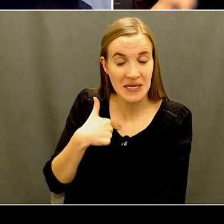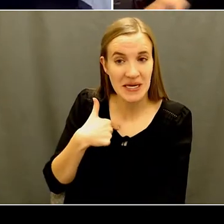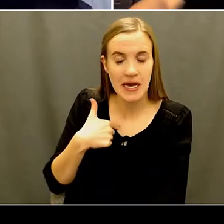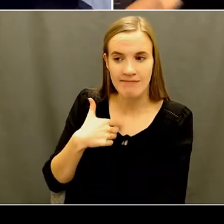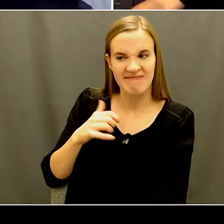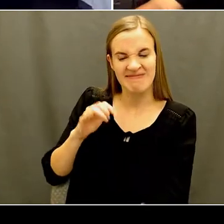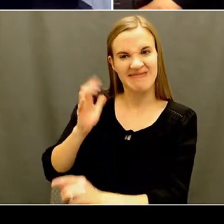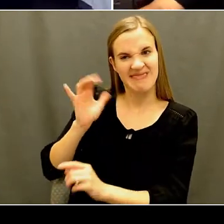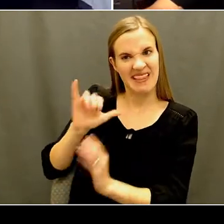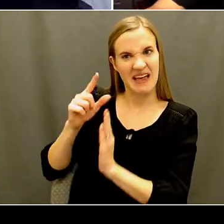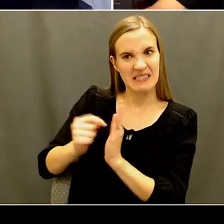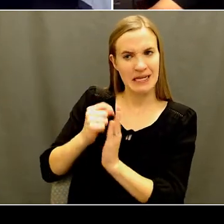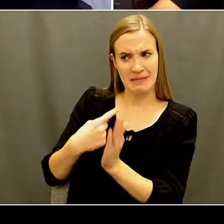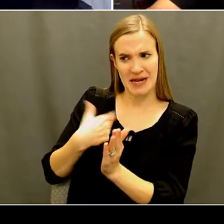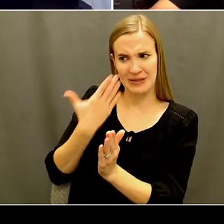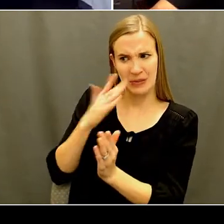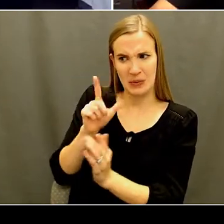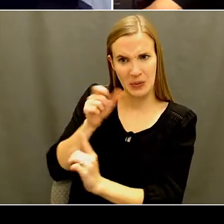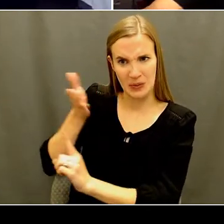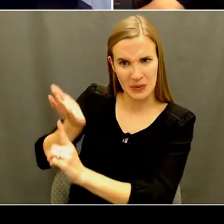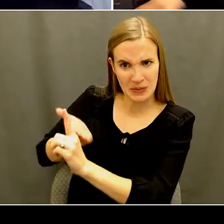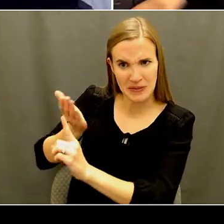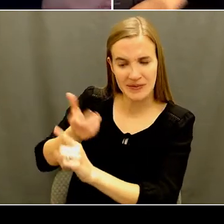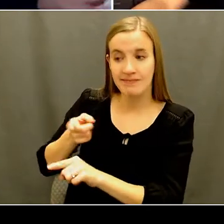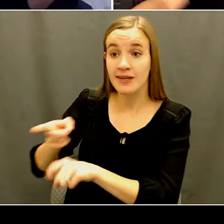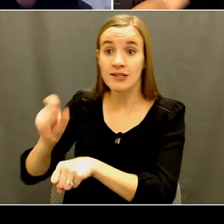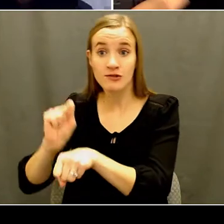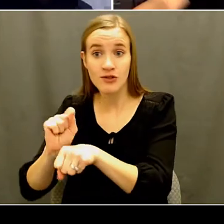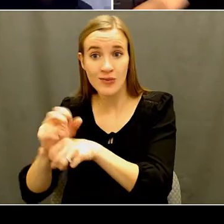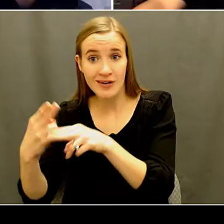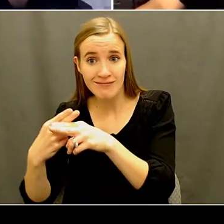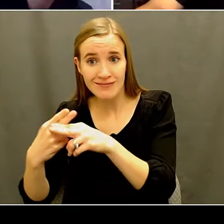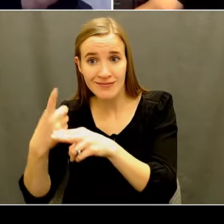writing off my own credibility, because I was young, because I assumed that you